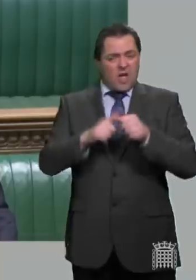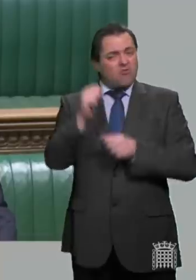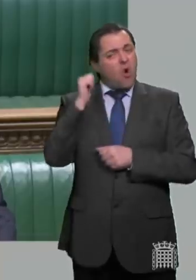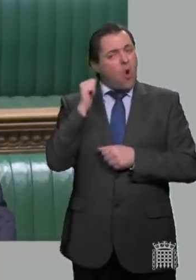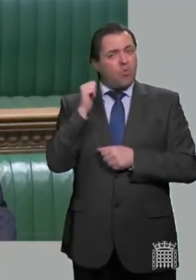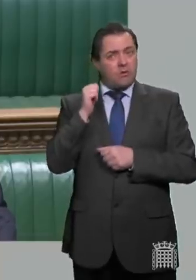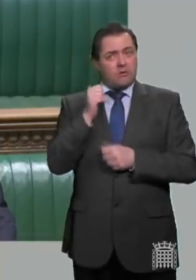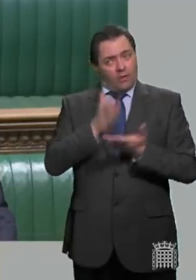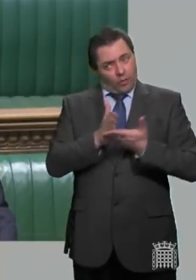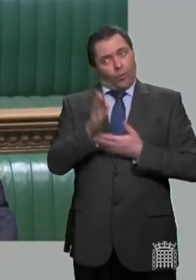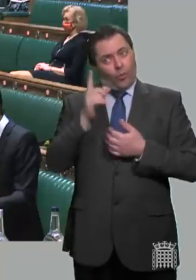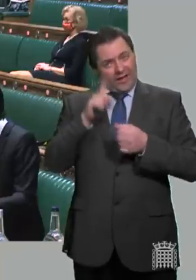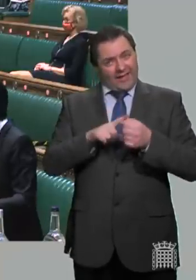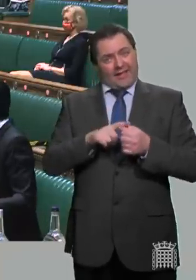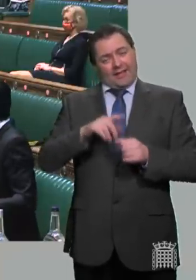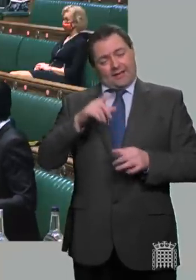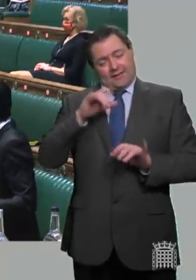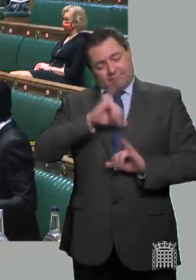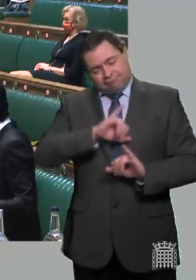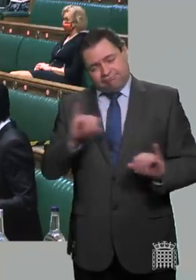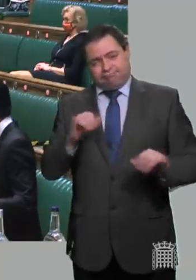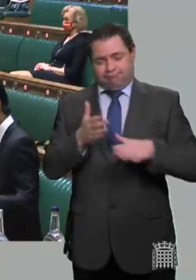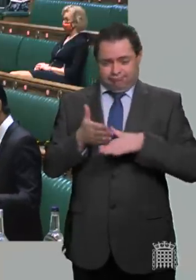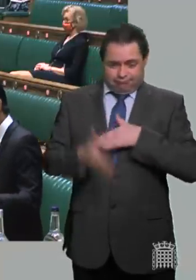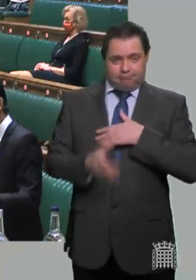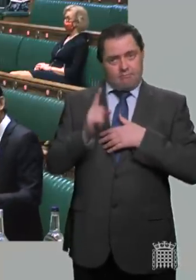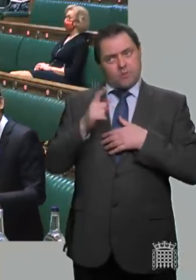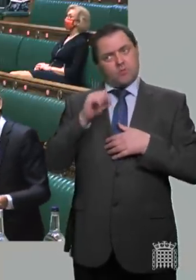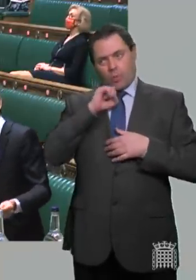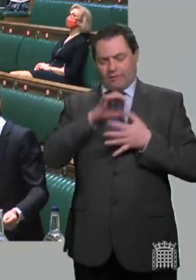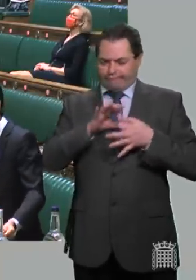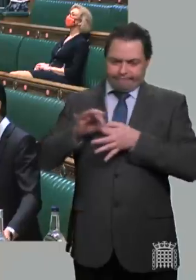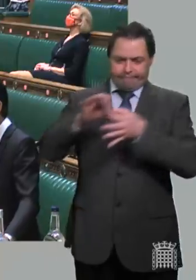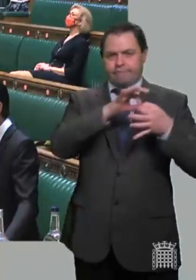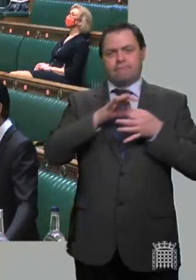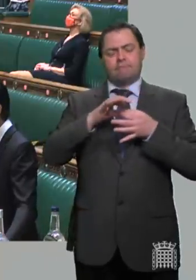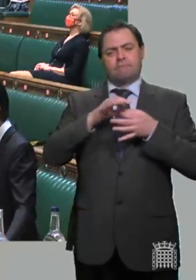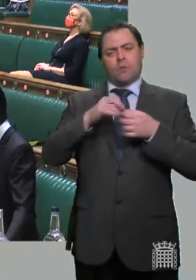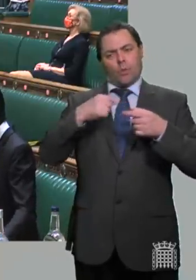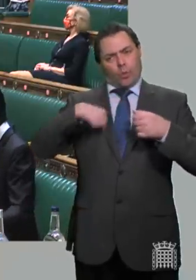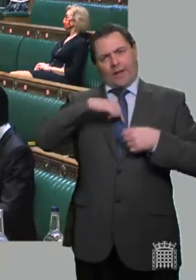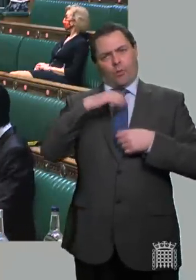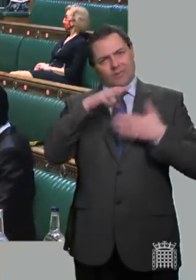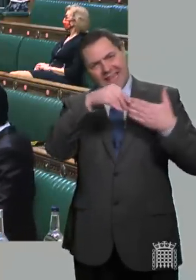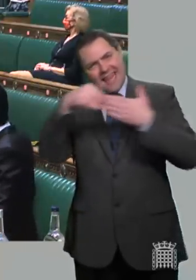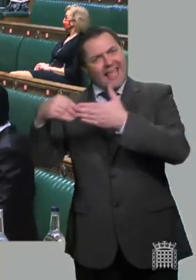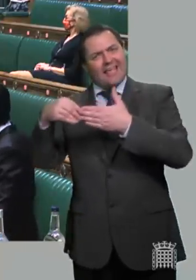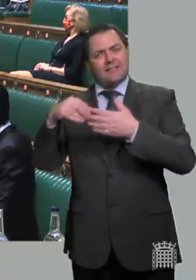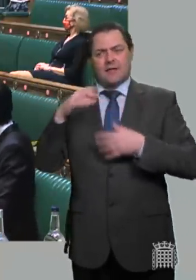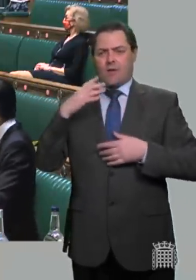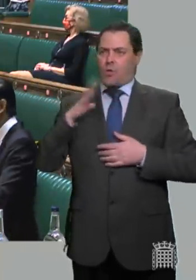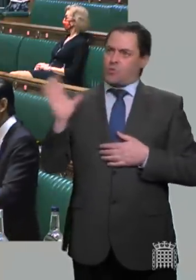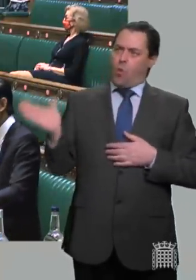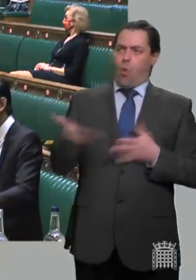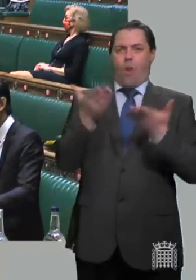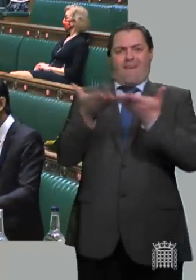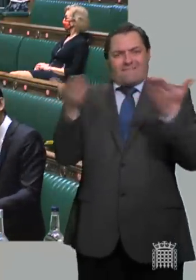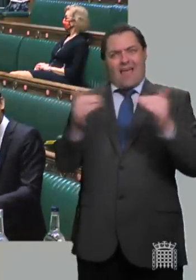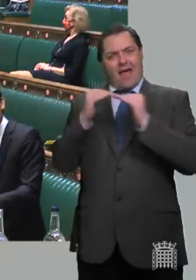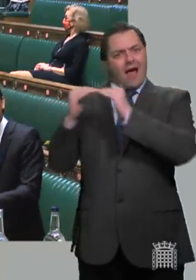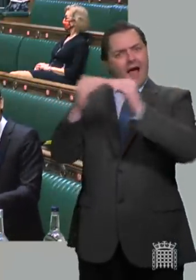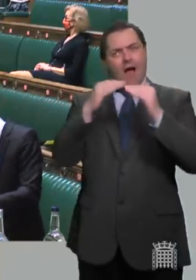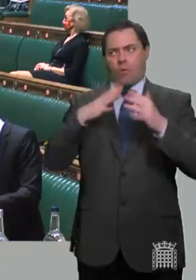ago: to unite and lead; to level up; to create a world-class education system; to keep our streets